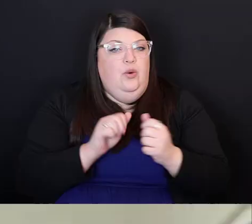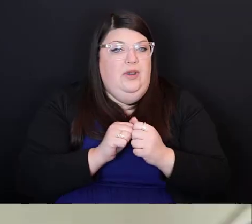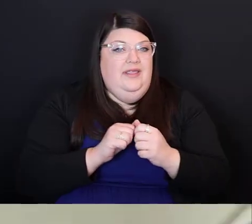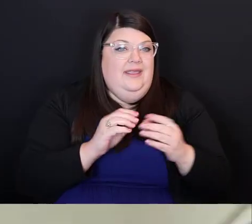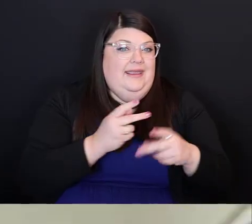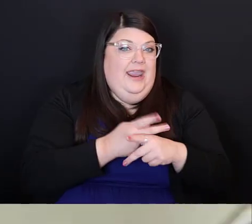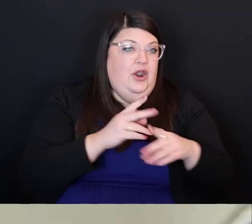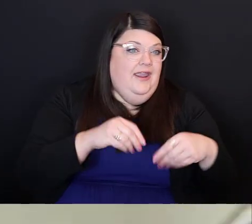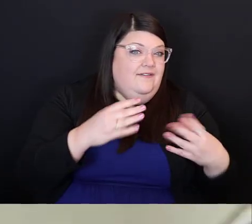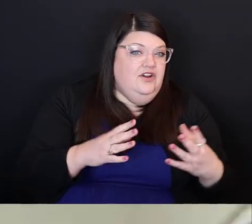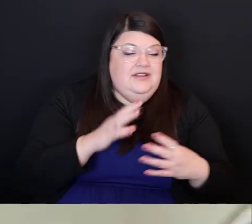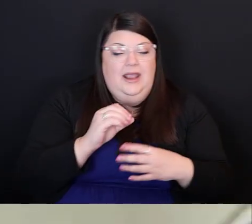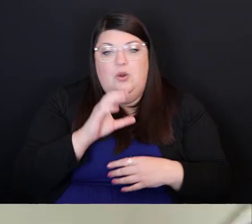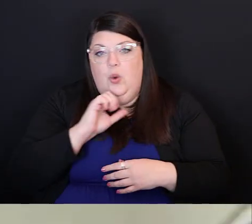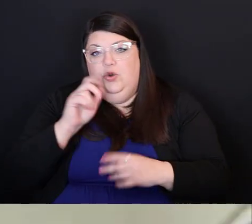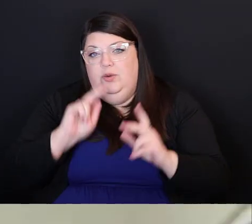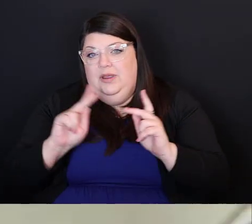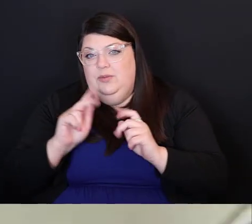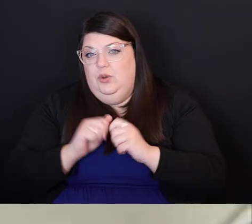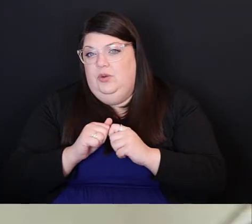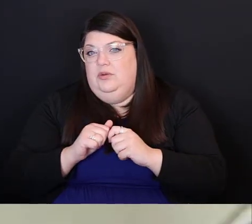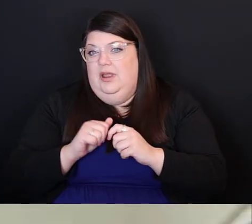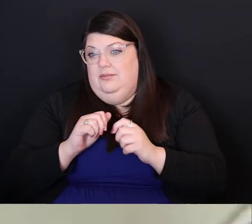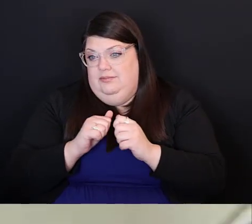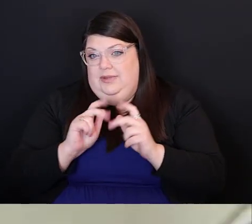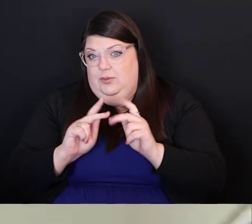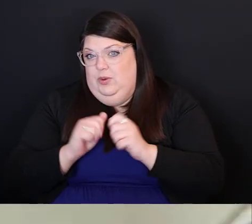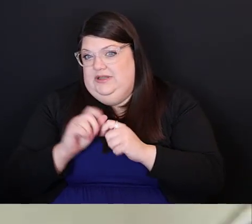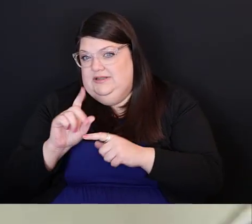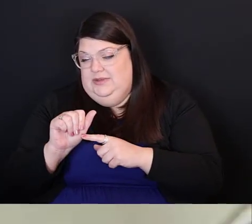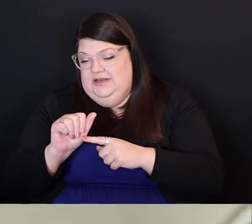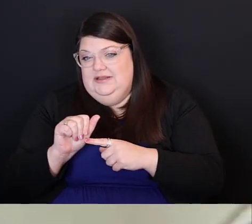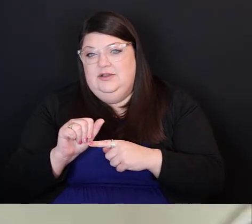Because what we found in this research is that family and friends are the top